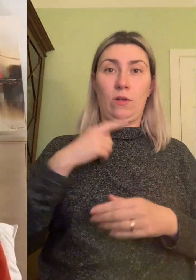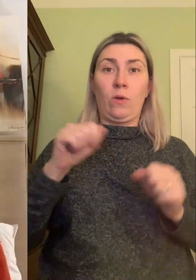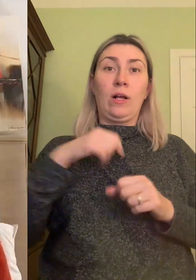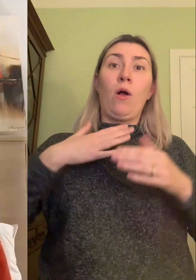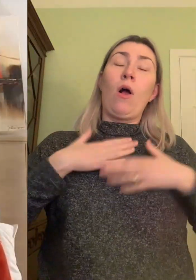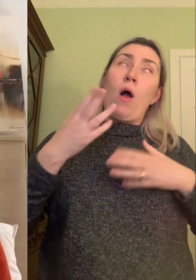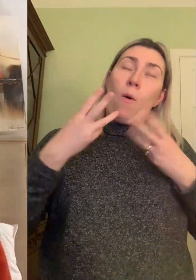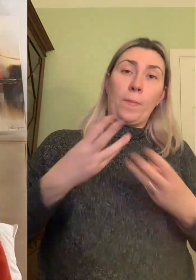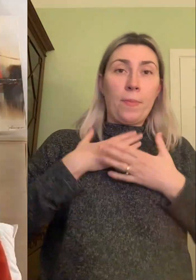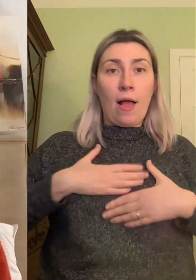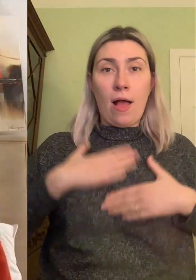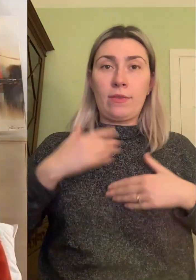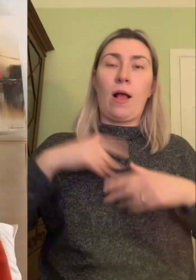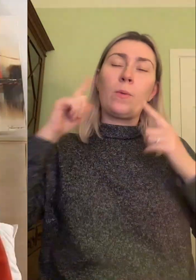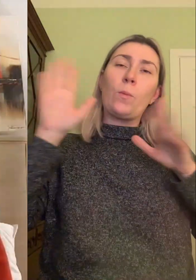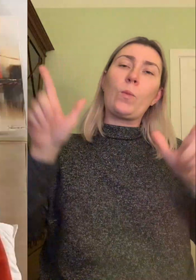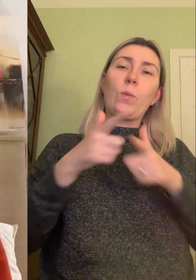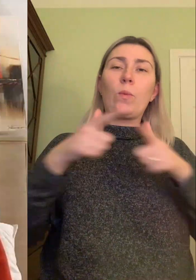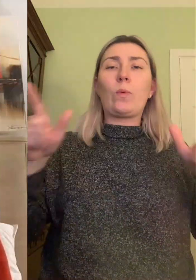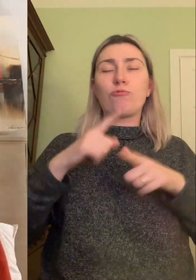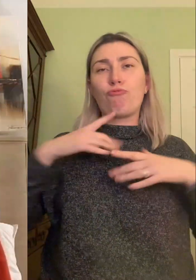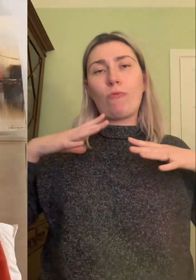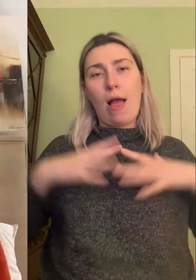I’m going to have my bath, listen to some nice relaxing music,